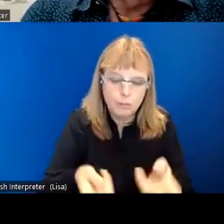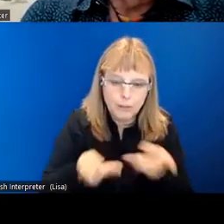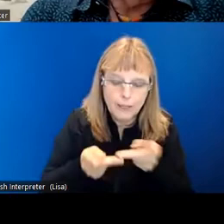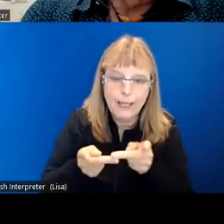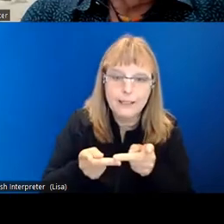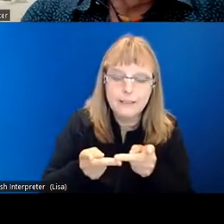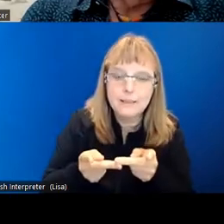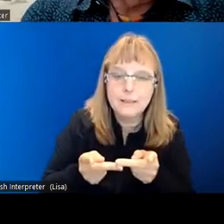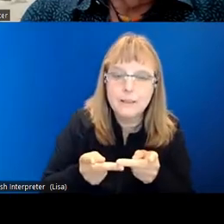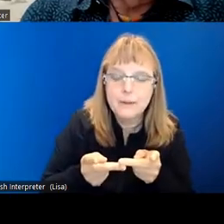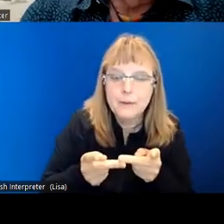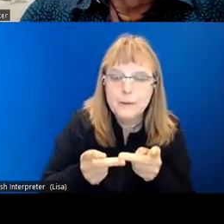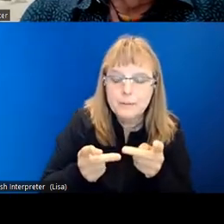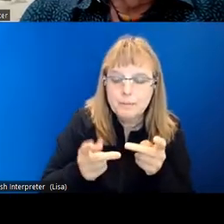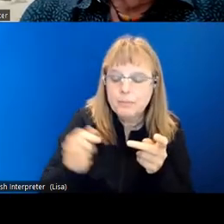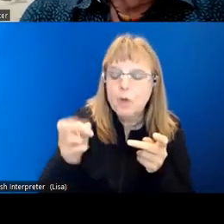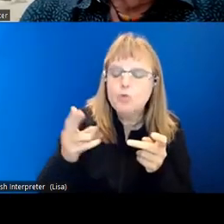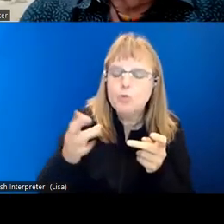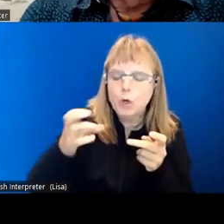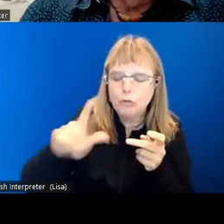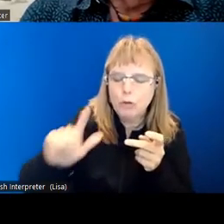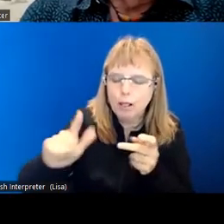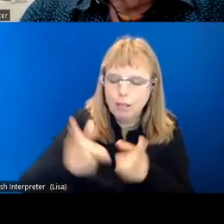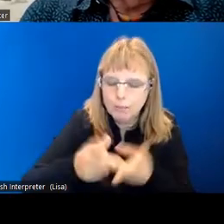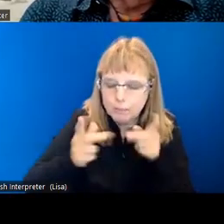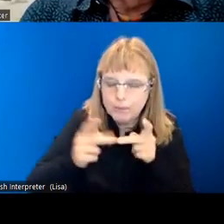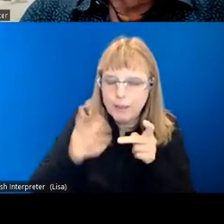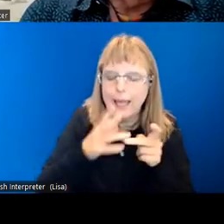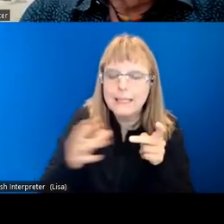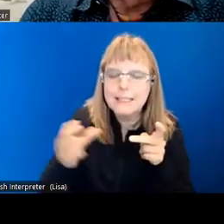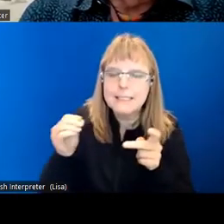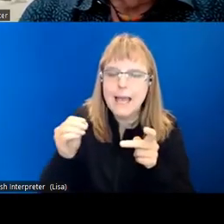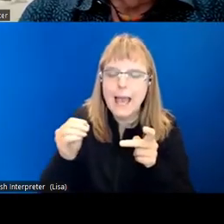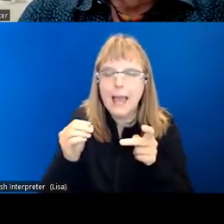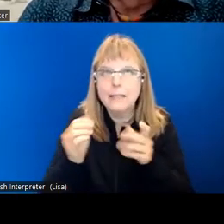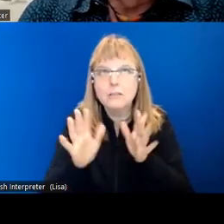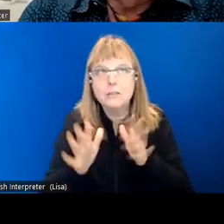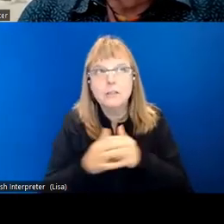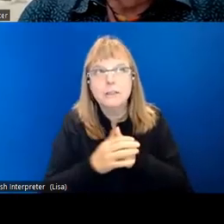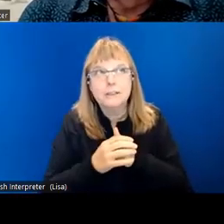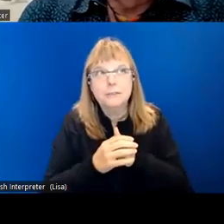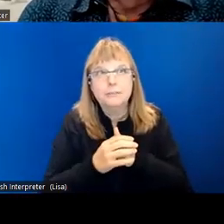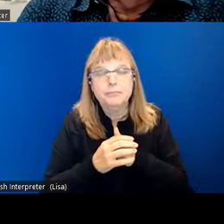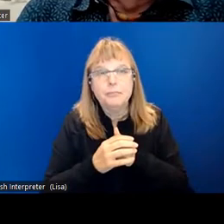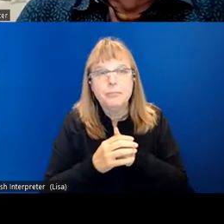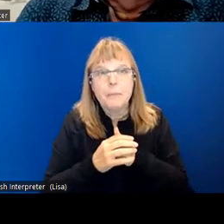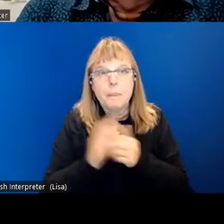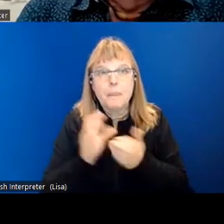is a rather expensive and big thing to do. Also to work here as an artist,